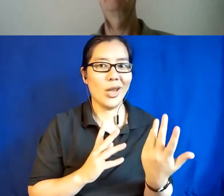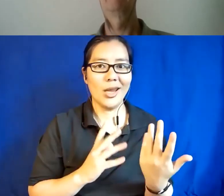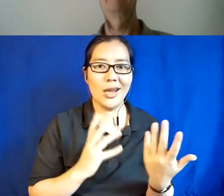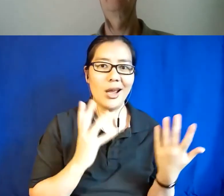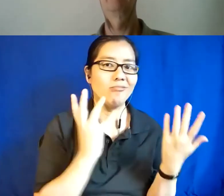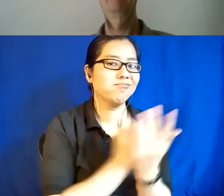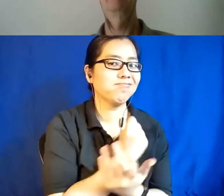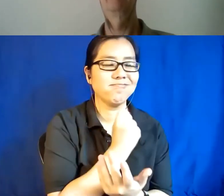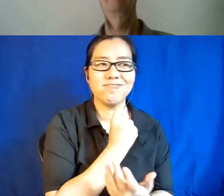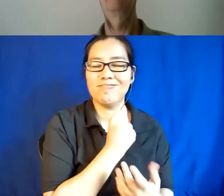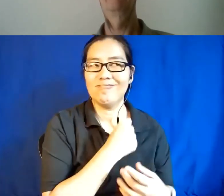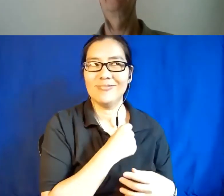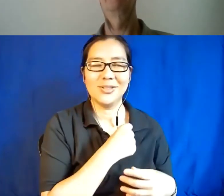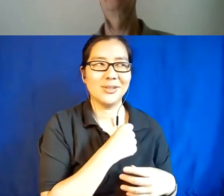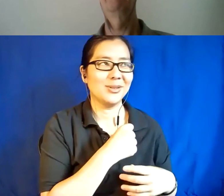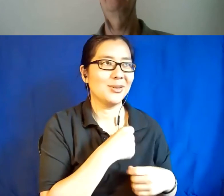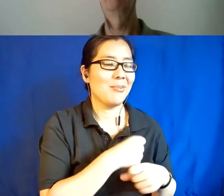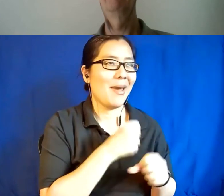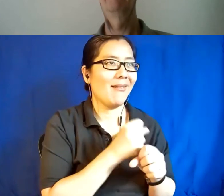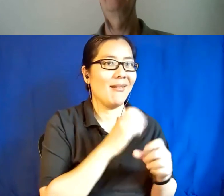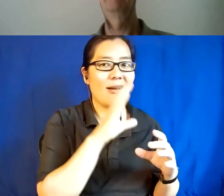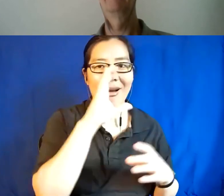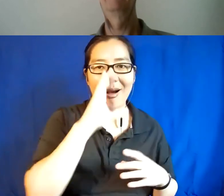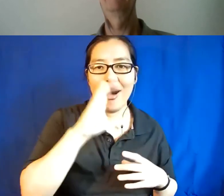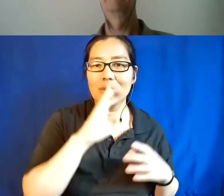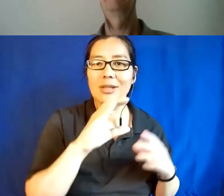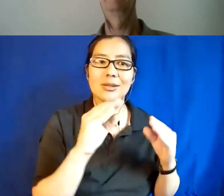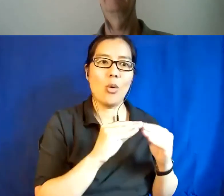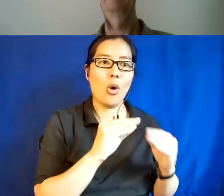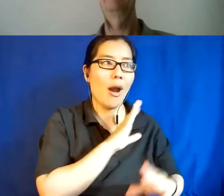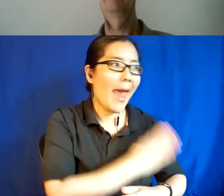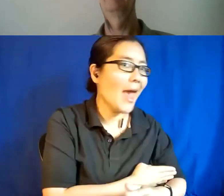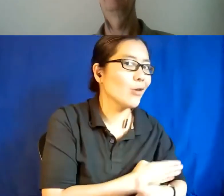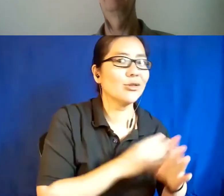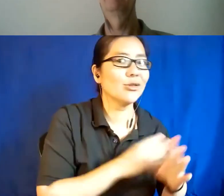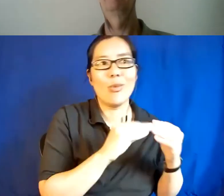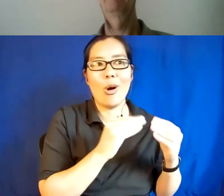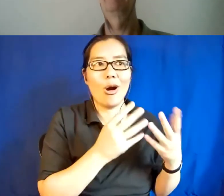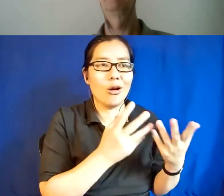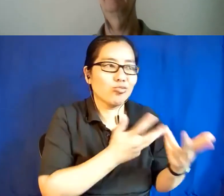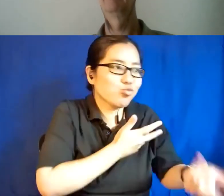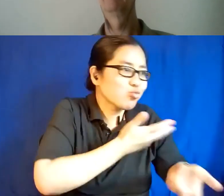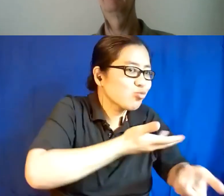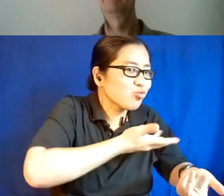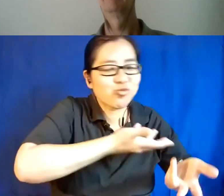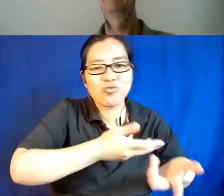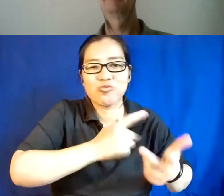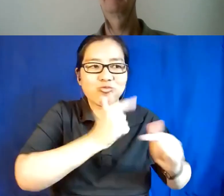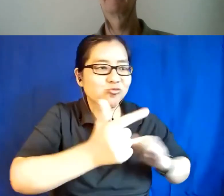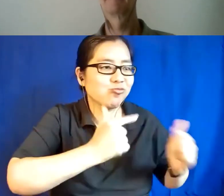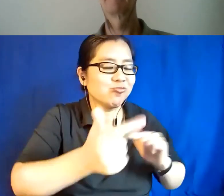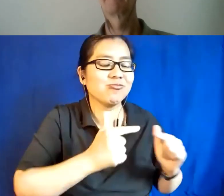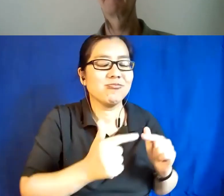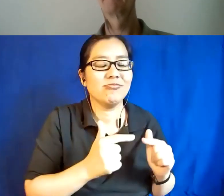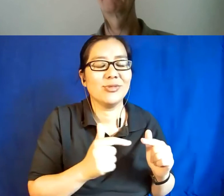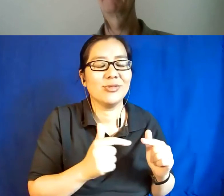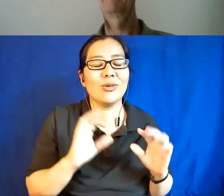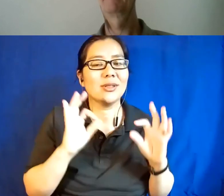energizing and kind of more for us. And I think that it's just a great time to be in this space and